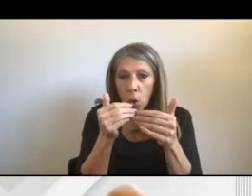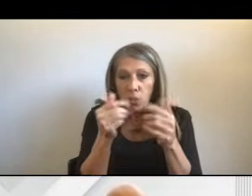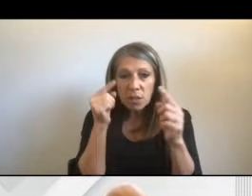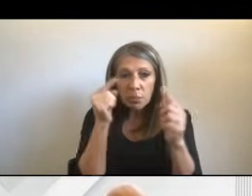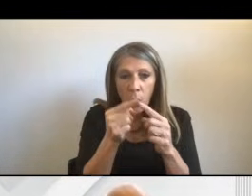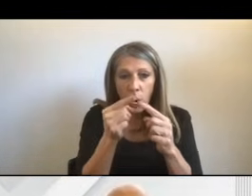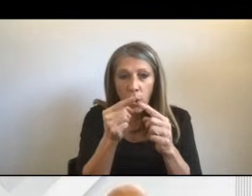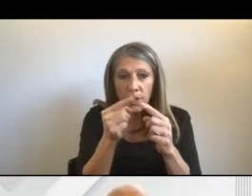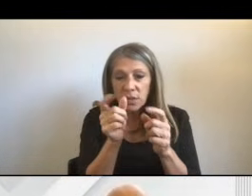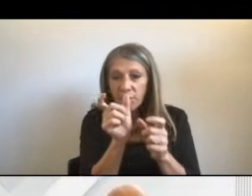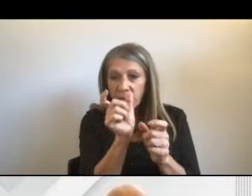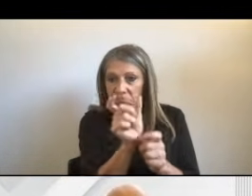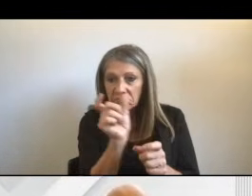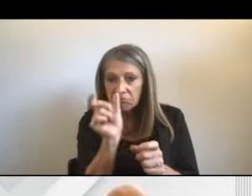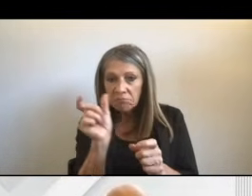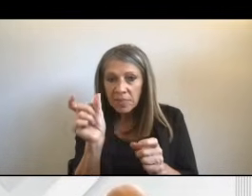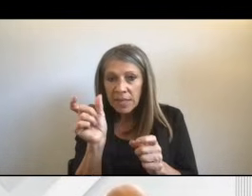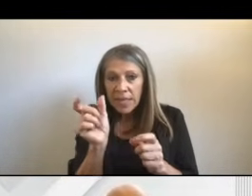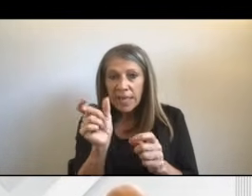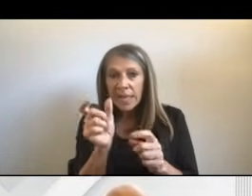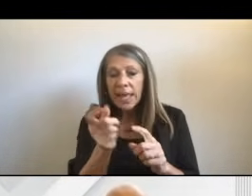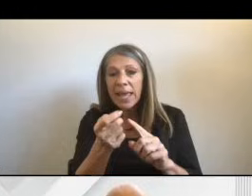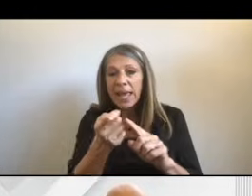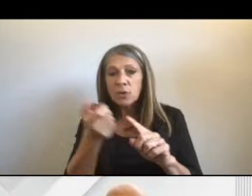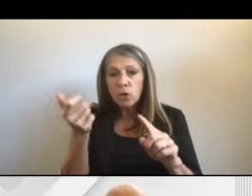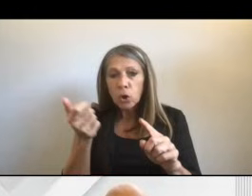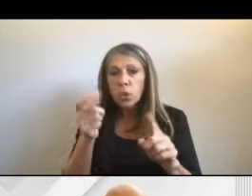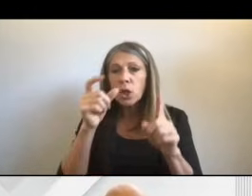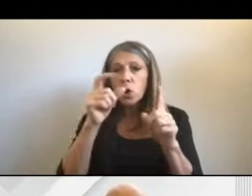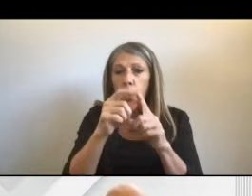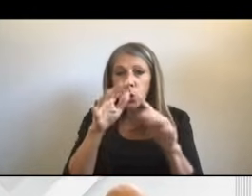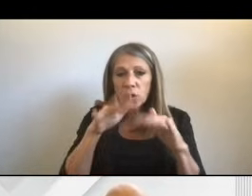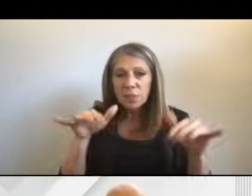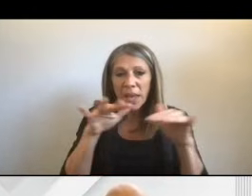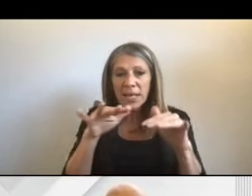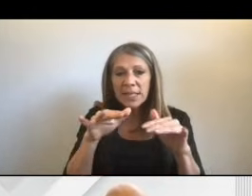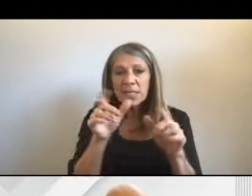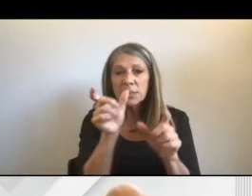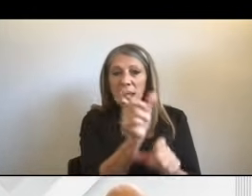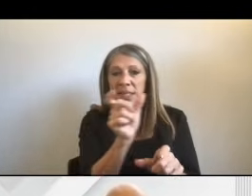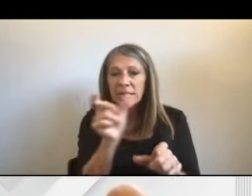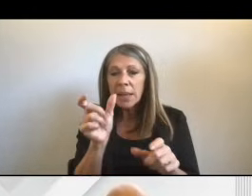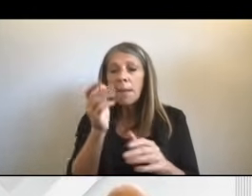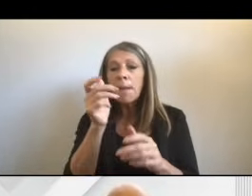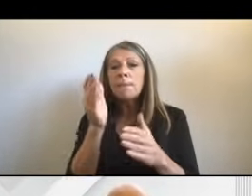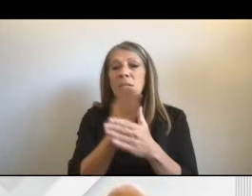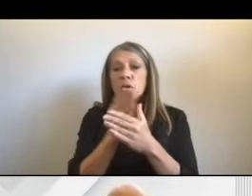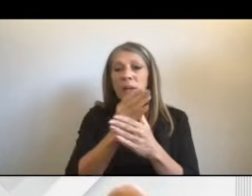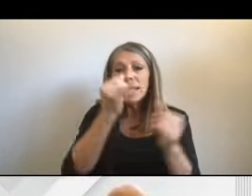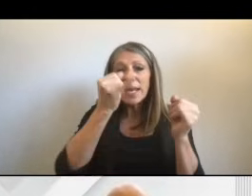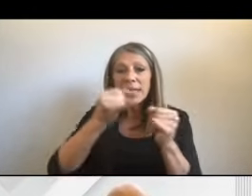characters, excluding the word spaces. Spacing between individual characters must be 10 percent minimum